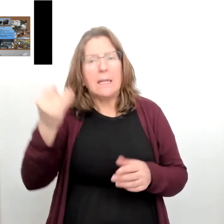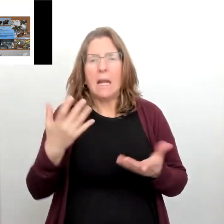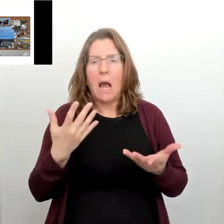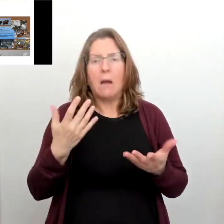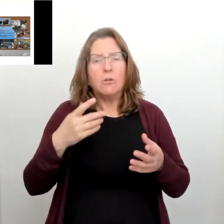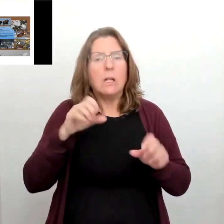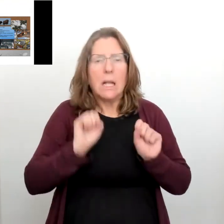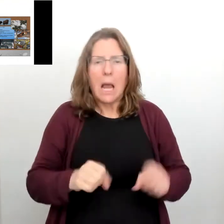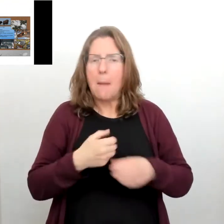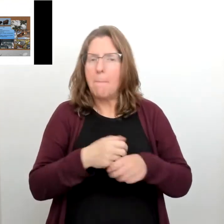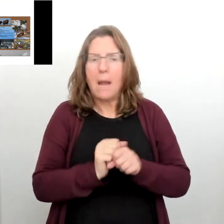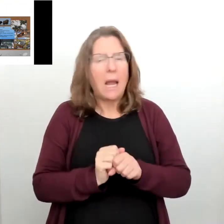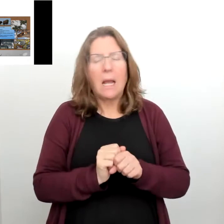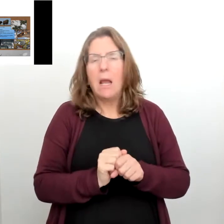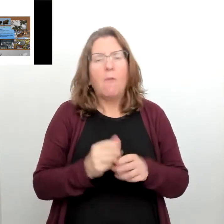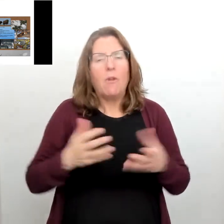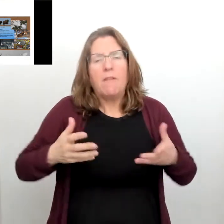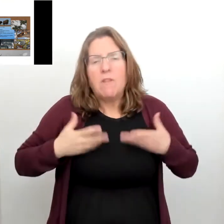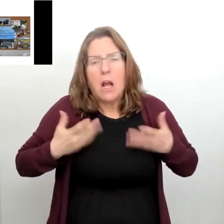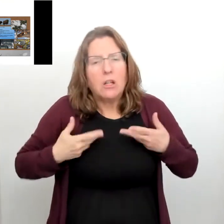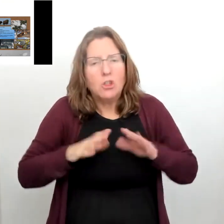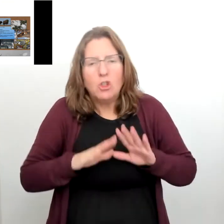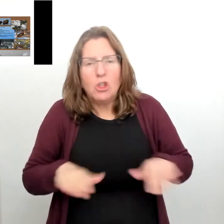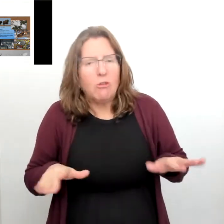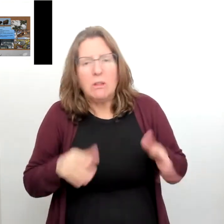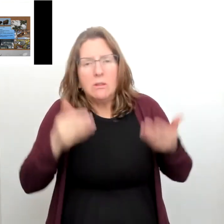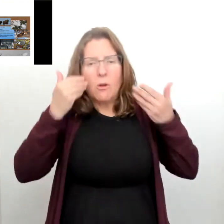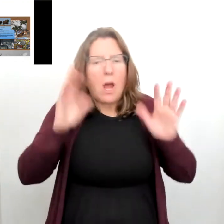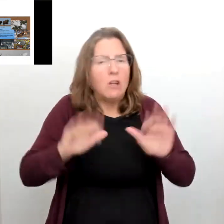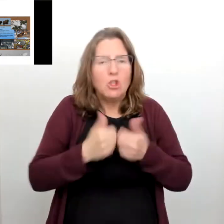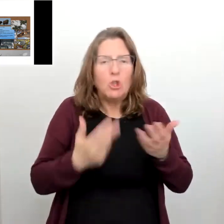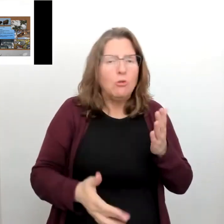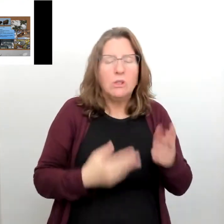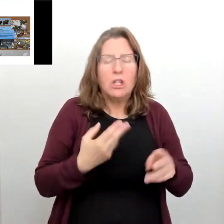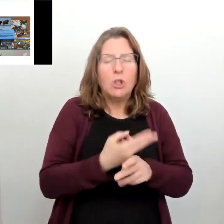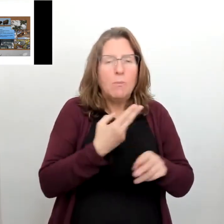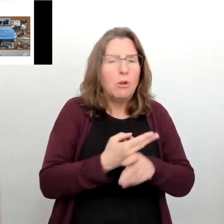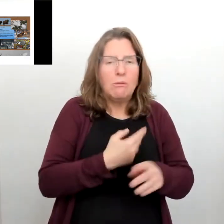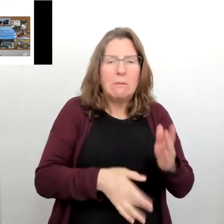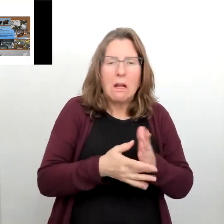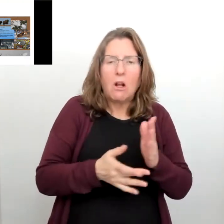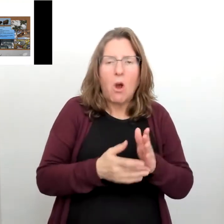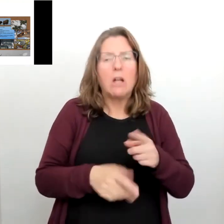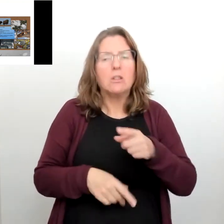this kind of product might be good for young students who don't know how to use technology.